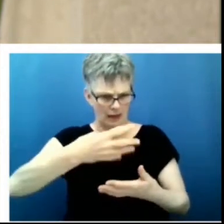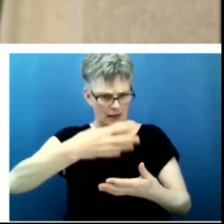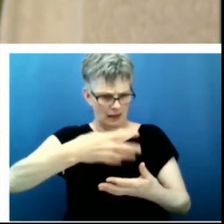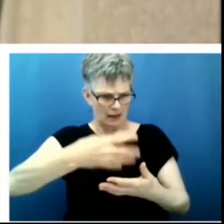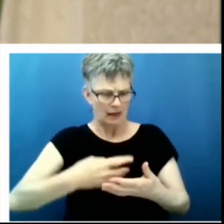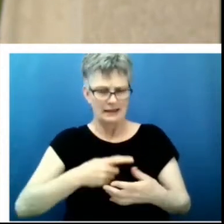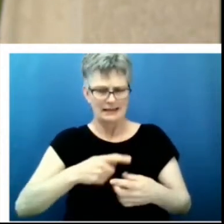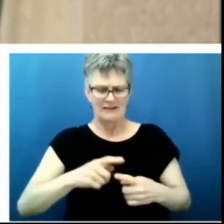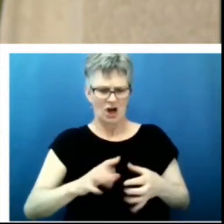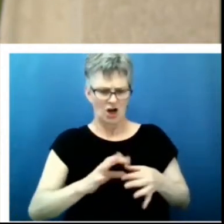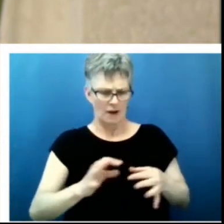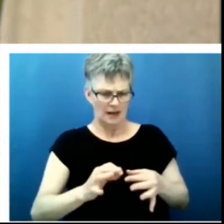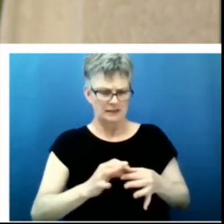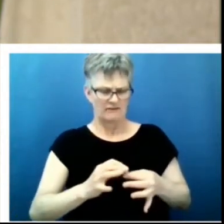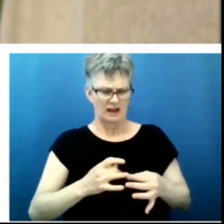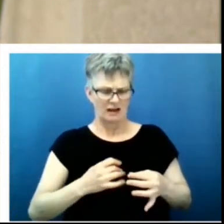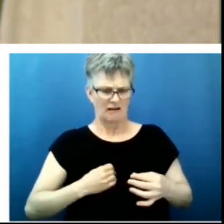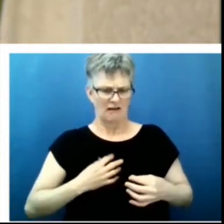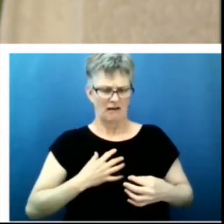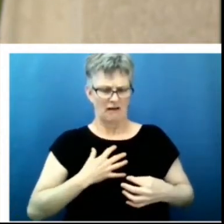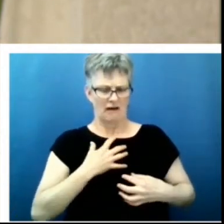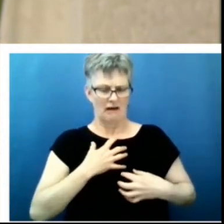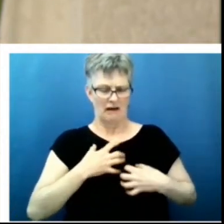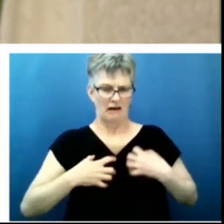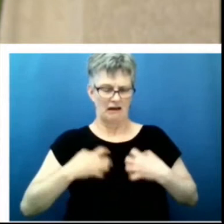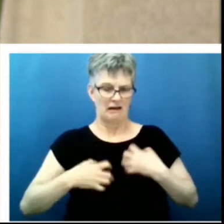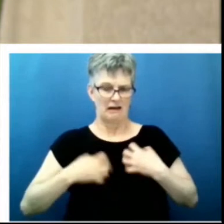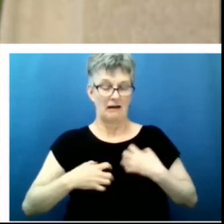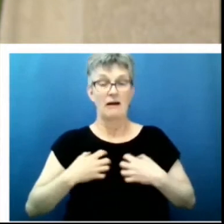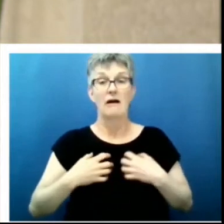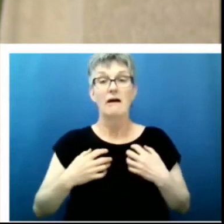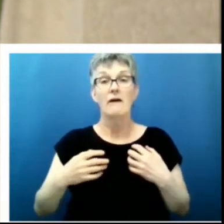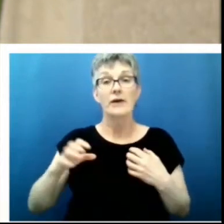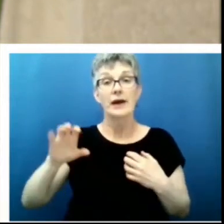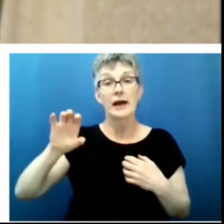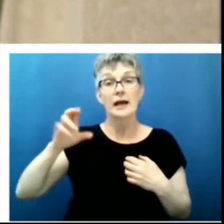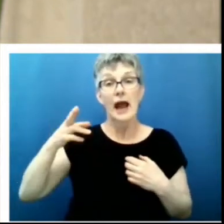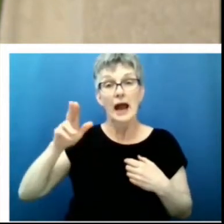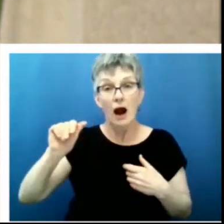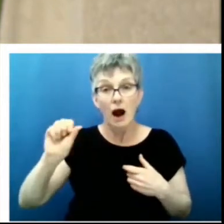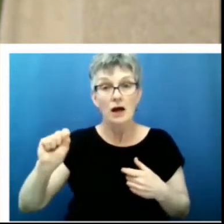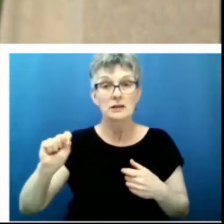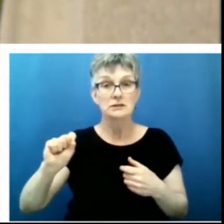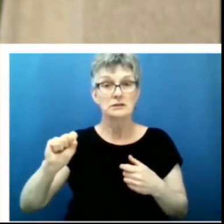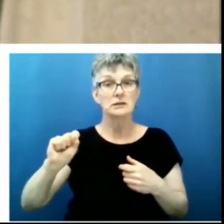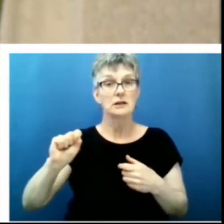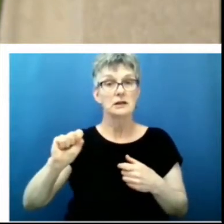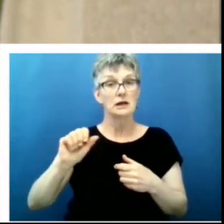Chaos can then go internal like the throbbing headache that never goes away all day